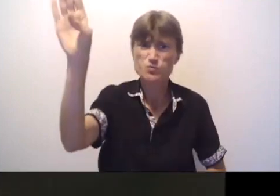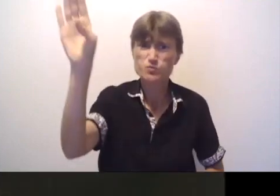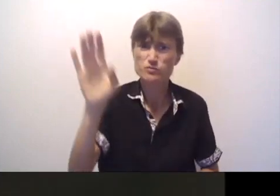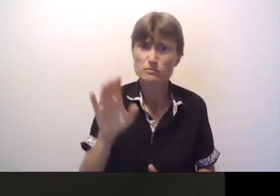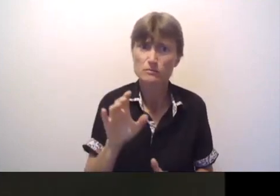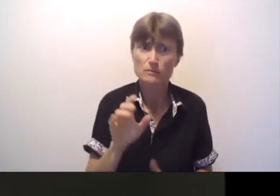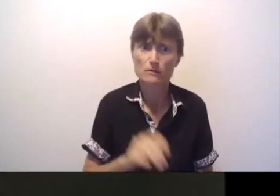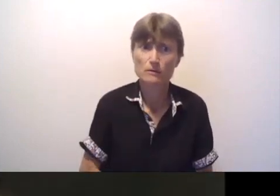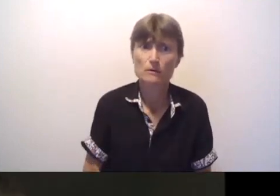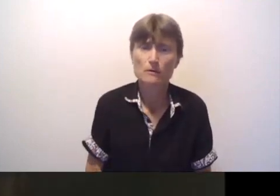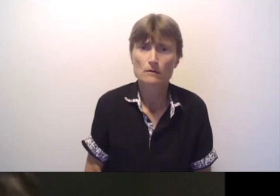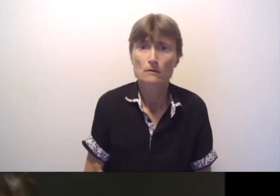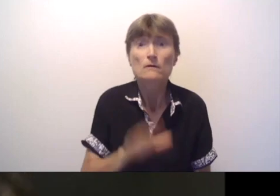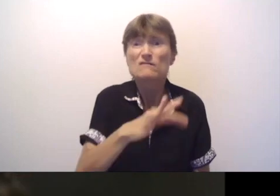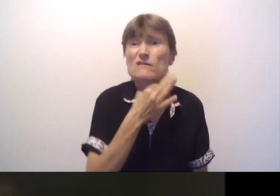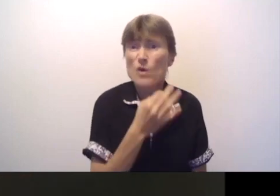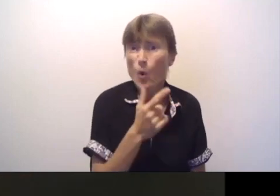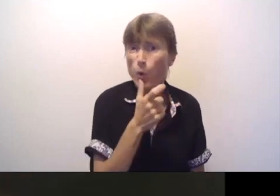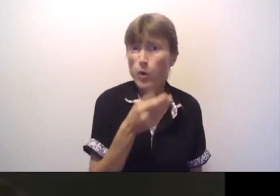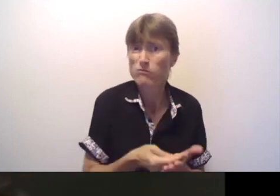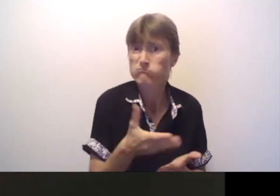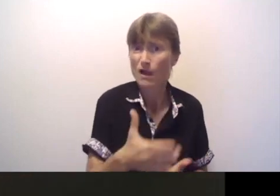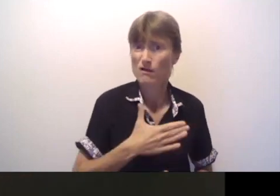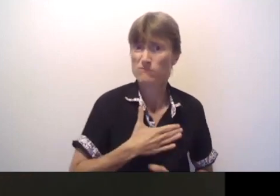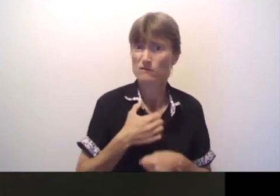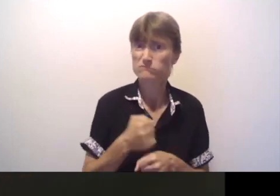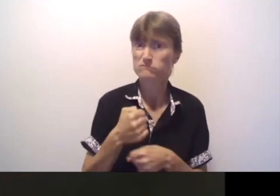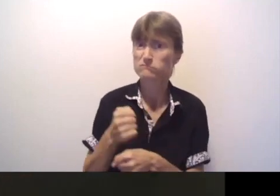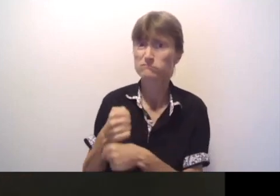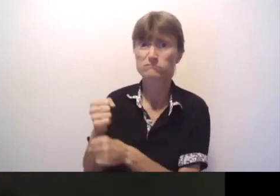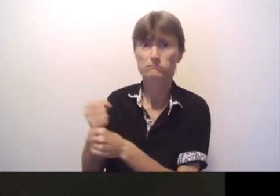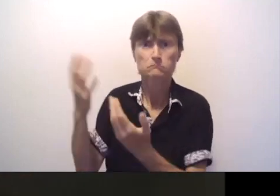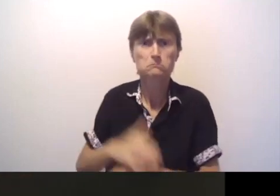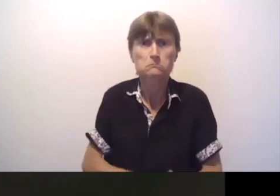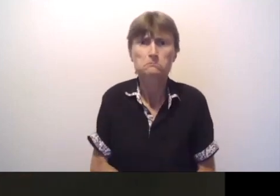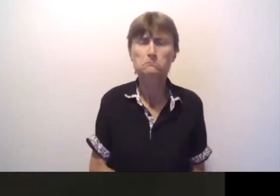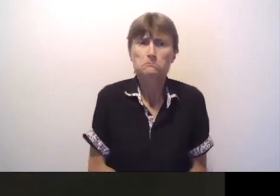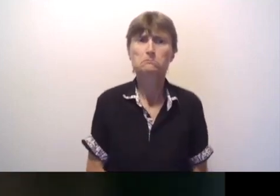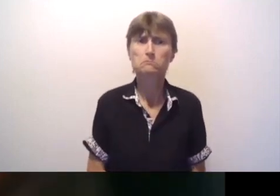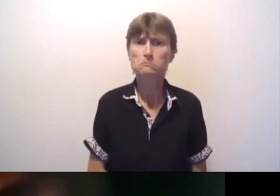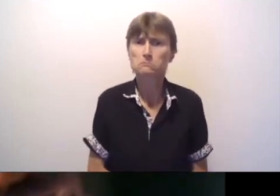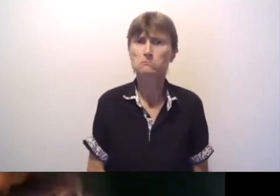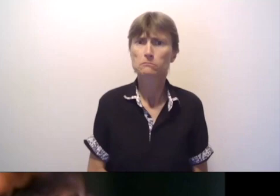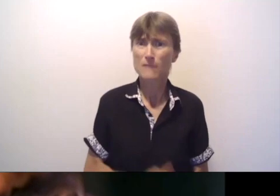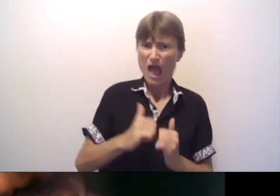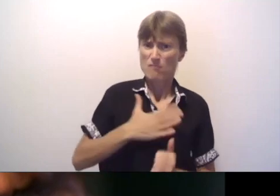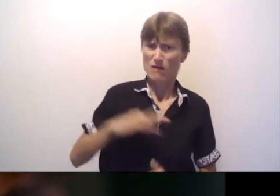what who's going to buy my creations what's in it for me i don't create